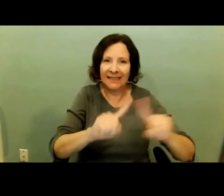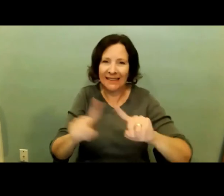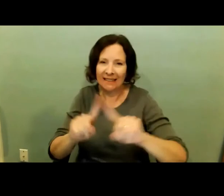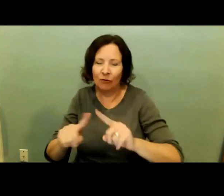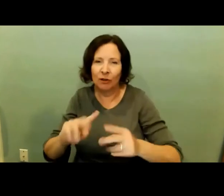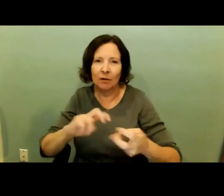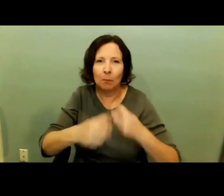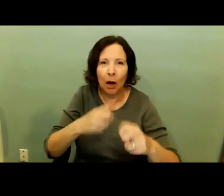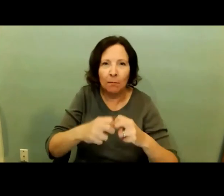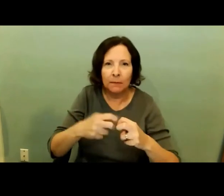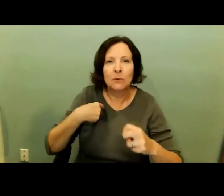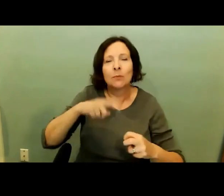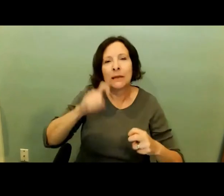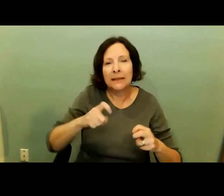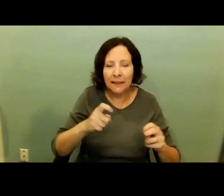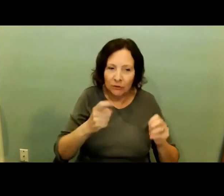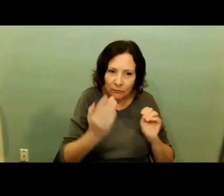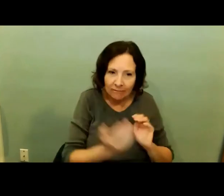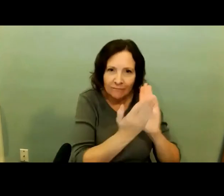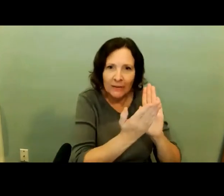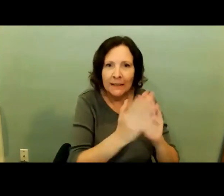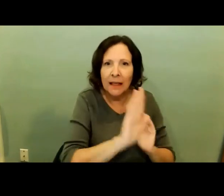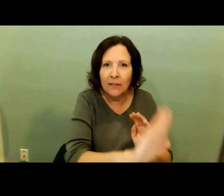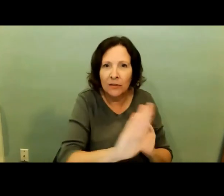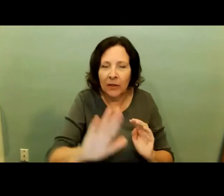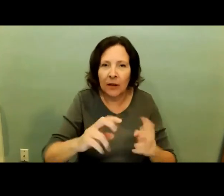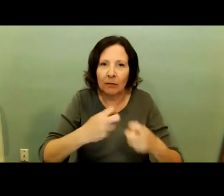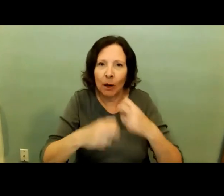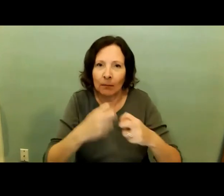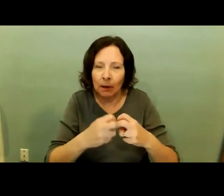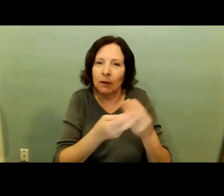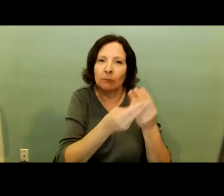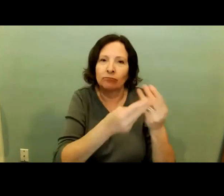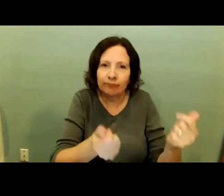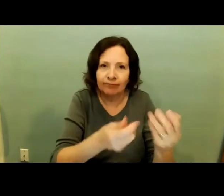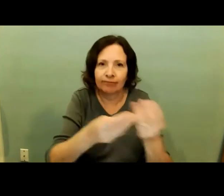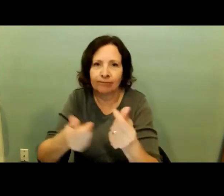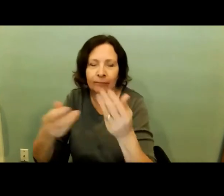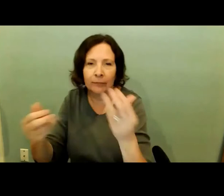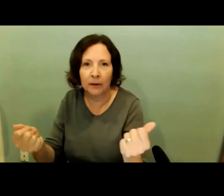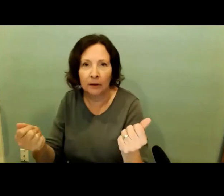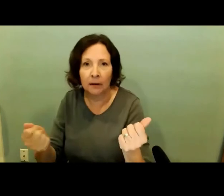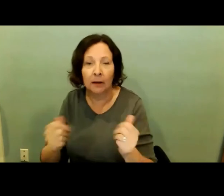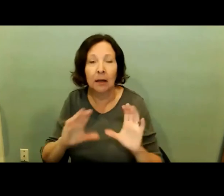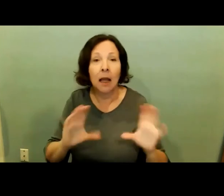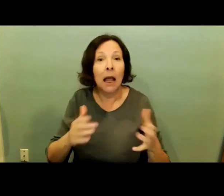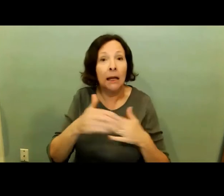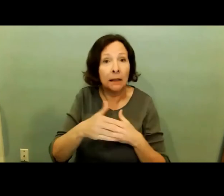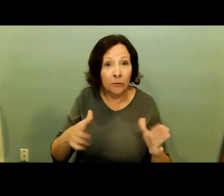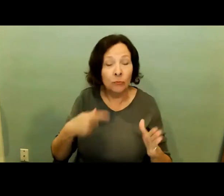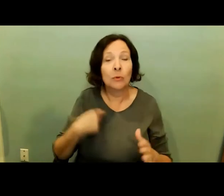At the country level, we are adopting more identity-based and culturally assist in practices